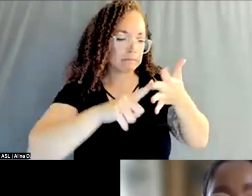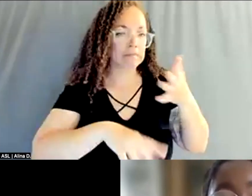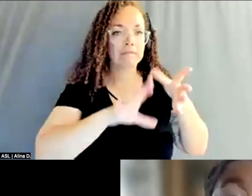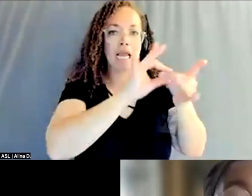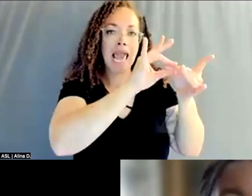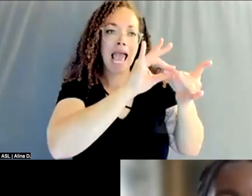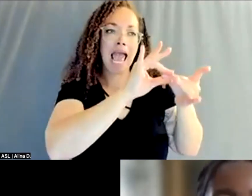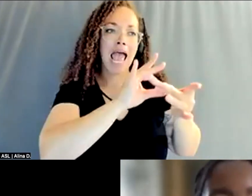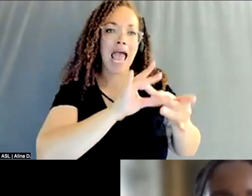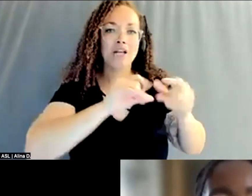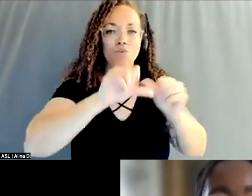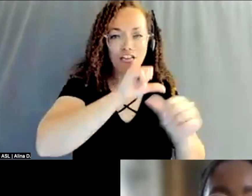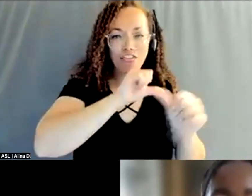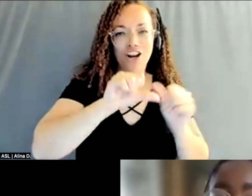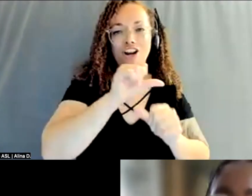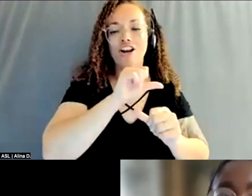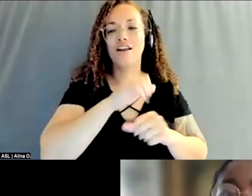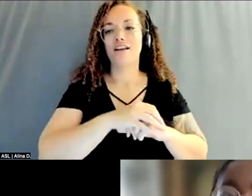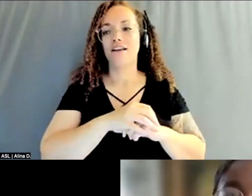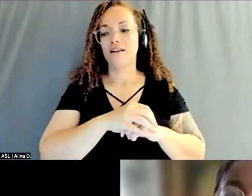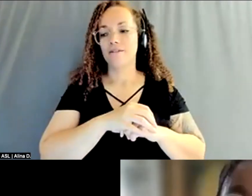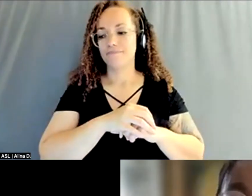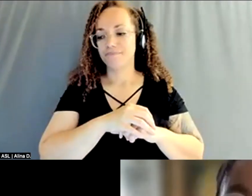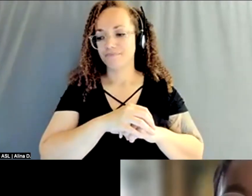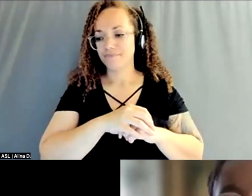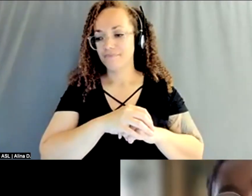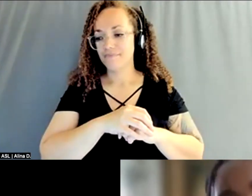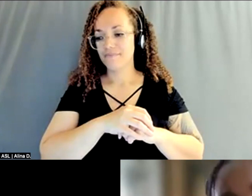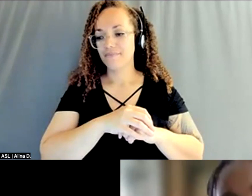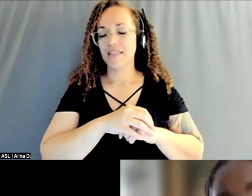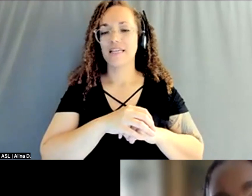to the young people that I work with, how are we you know, expanding that portal for them?